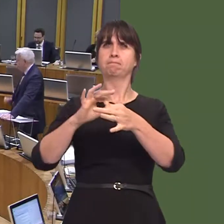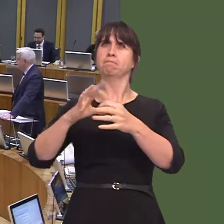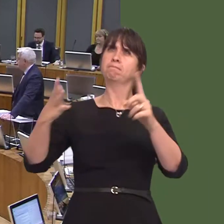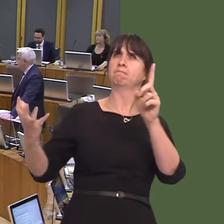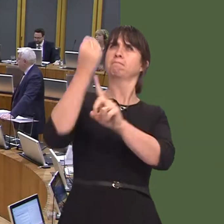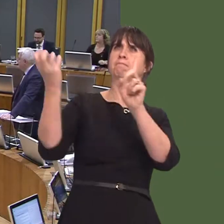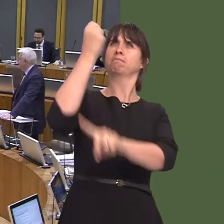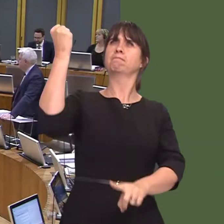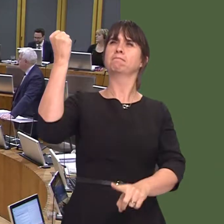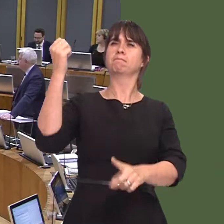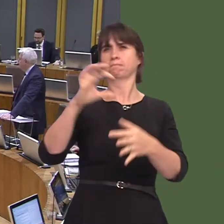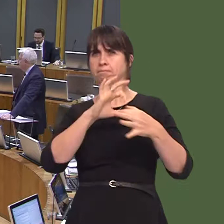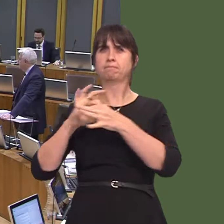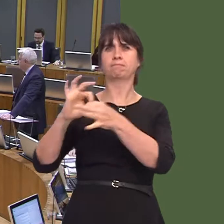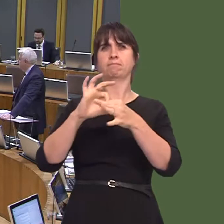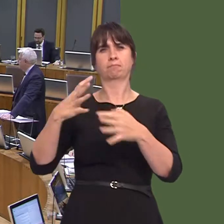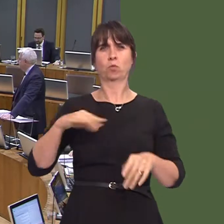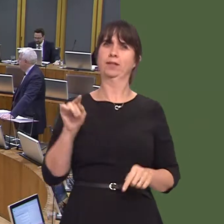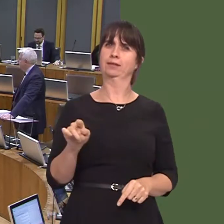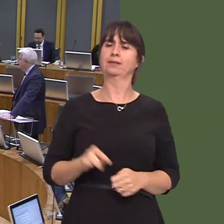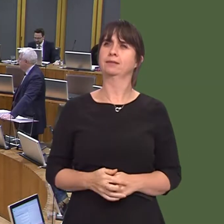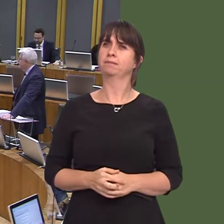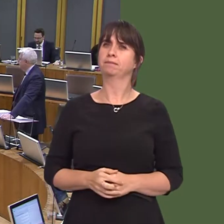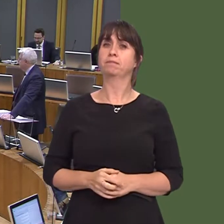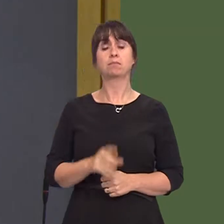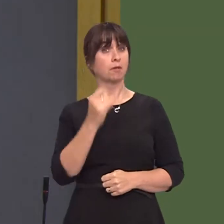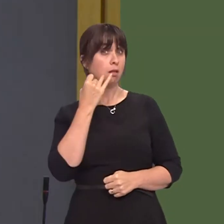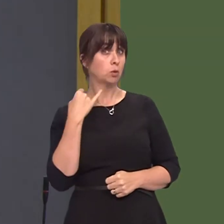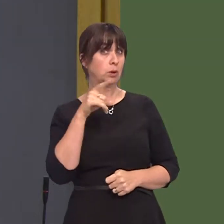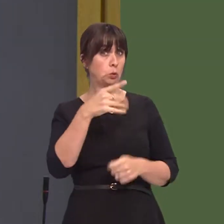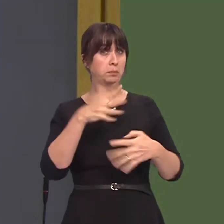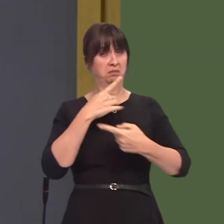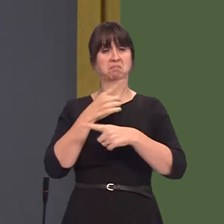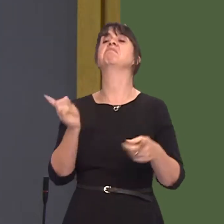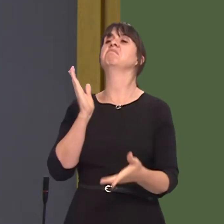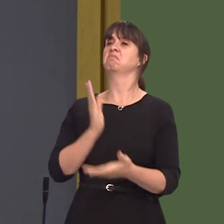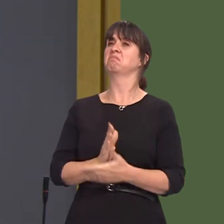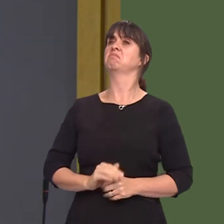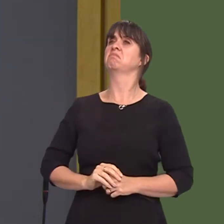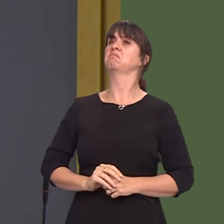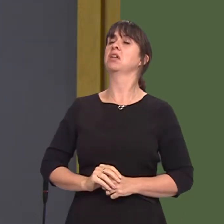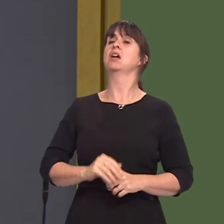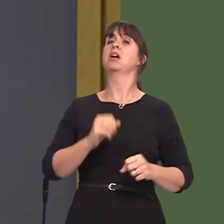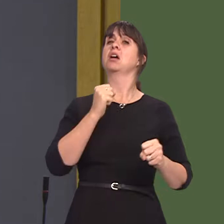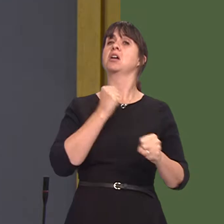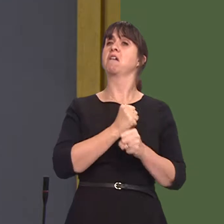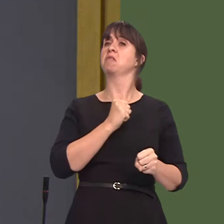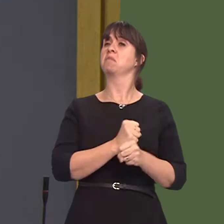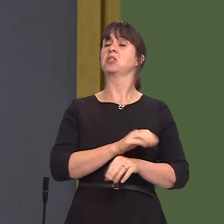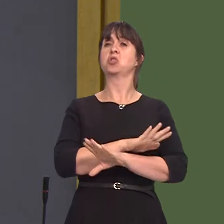Sian Gwenllian: You confirmed here last week that the Government wonít publish a poverty